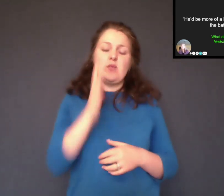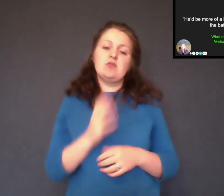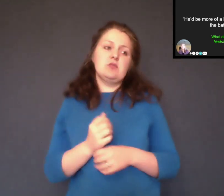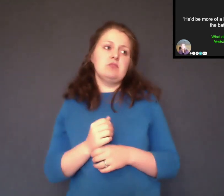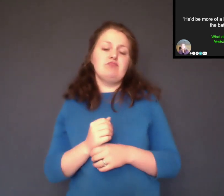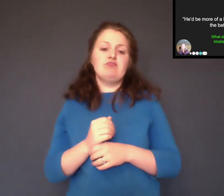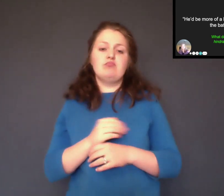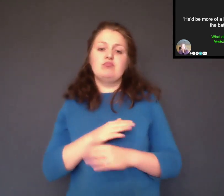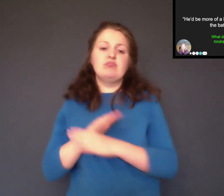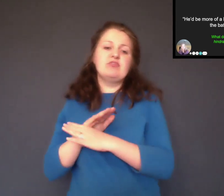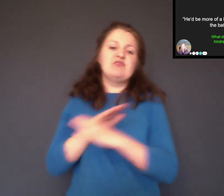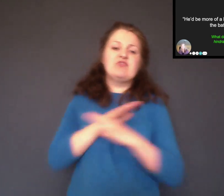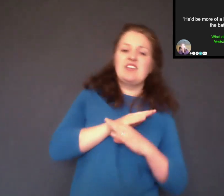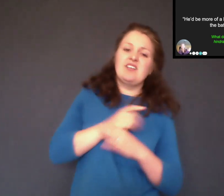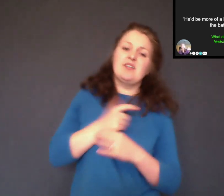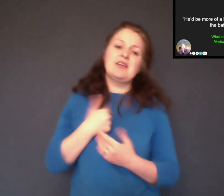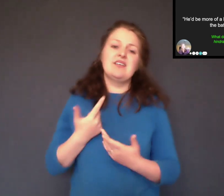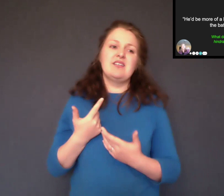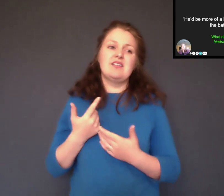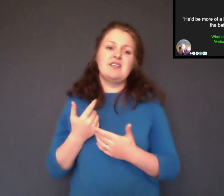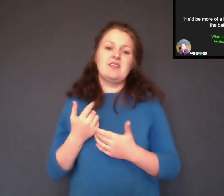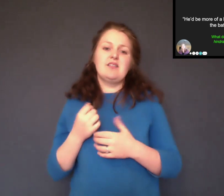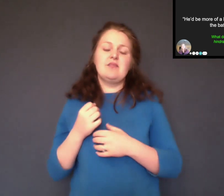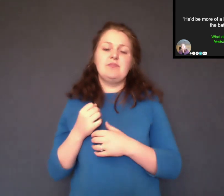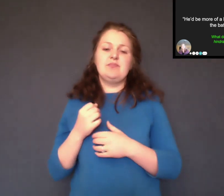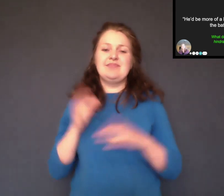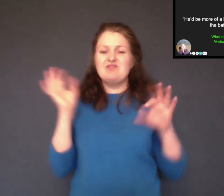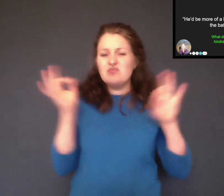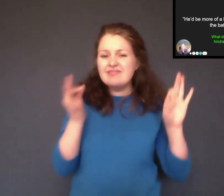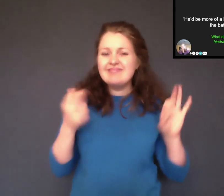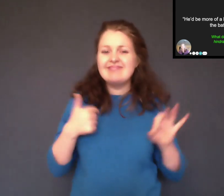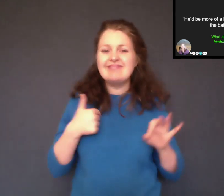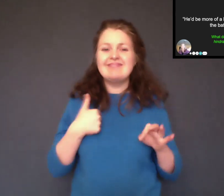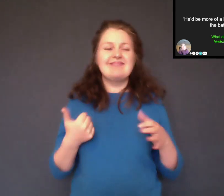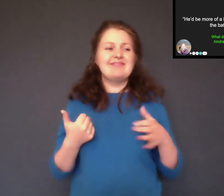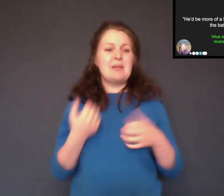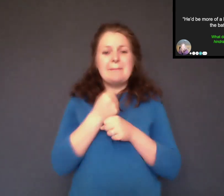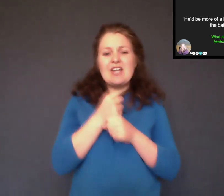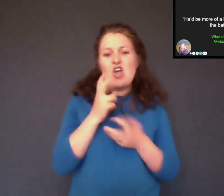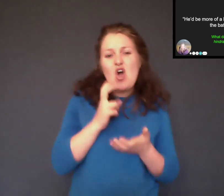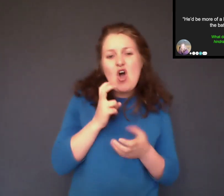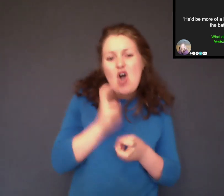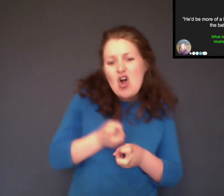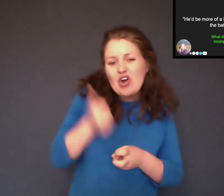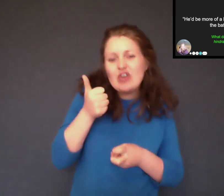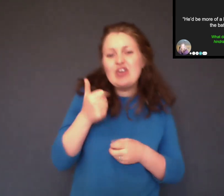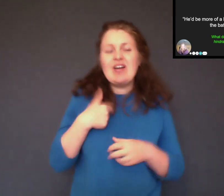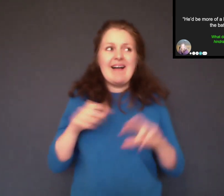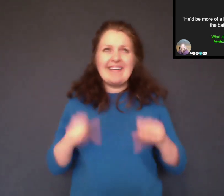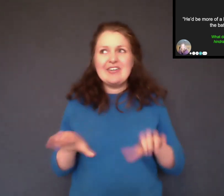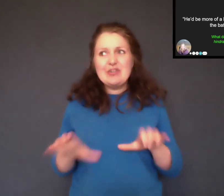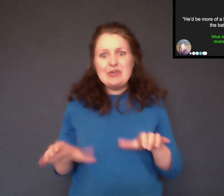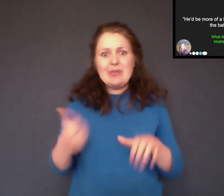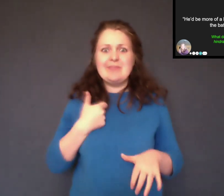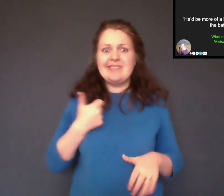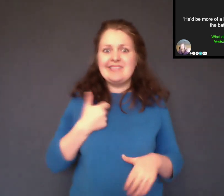gonna do is drag me down when i need i could do this by on my own better because i wouldn't